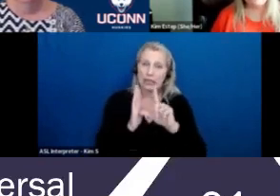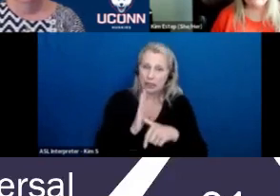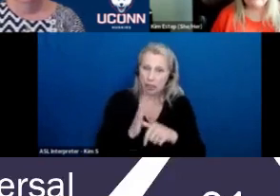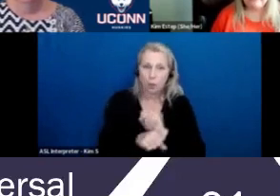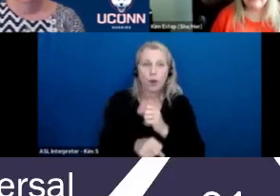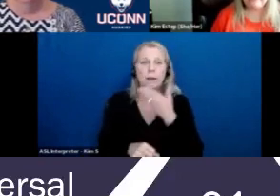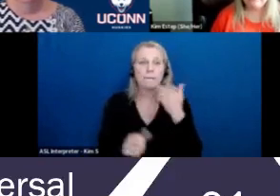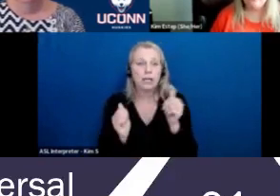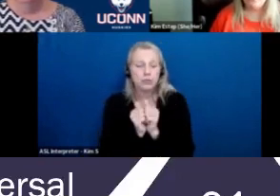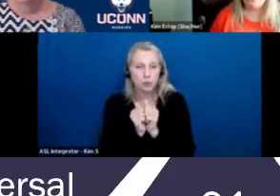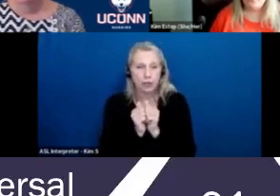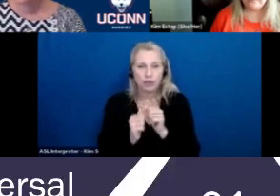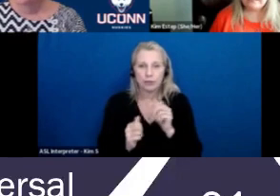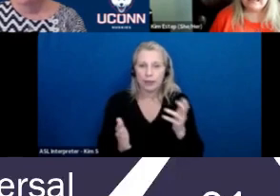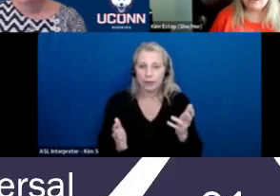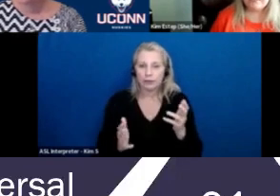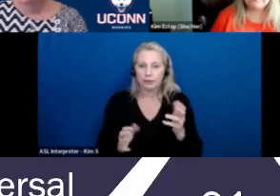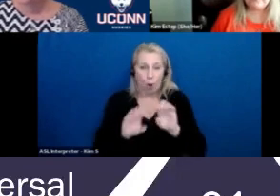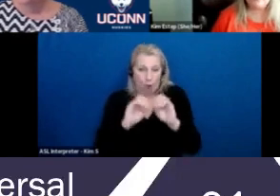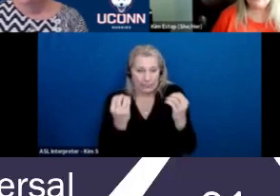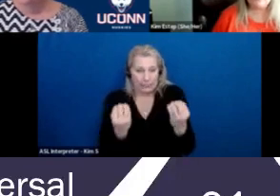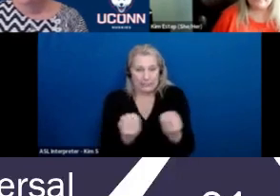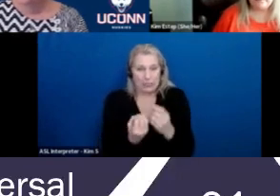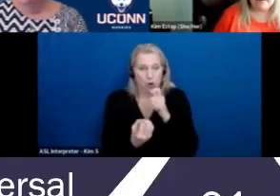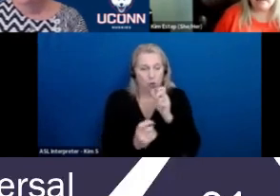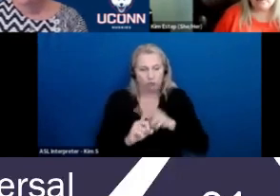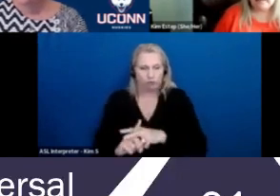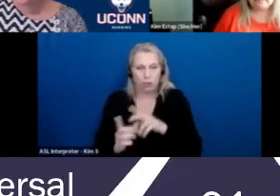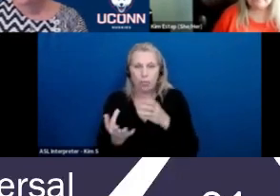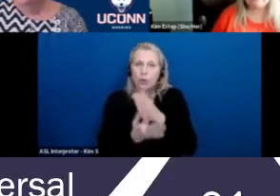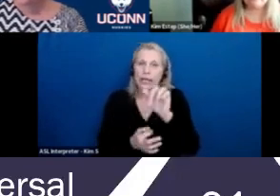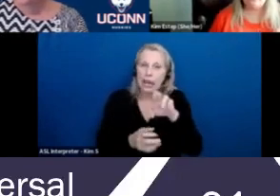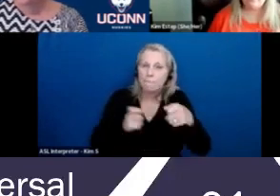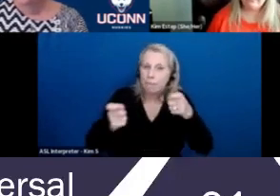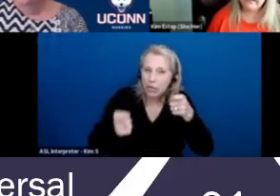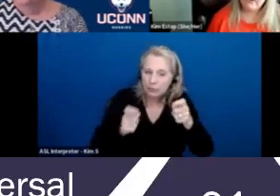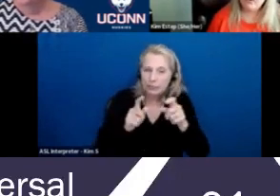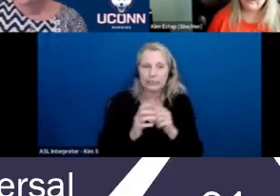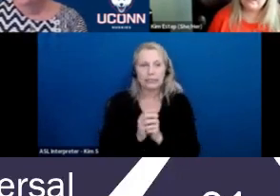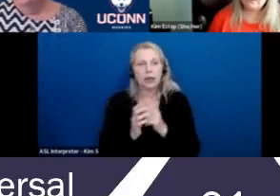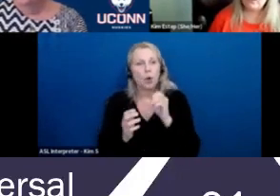with dedicated organizations even through a care management entity or a care coordination